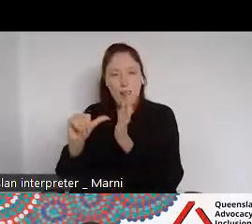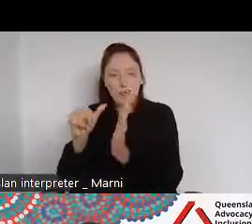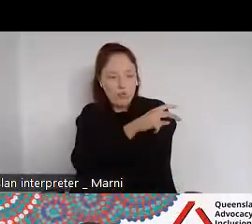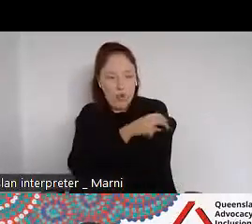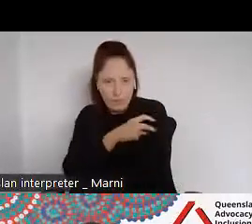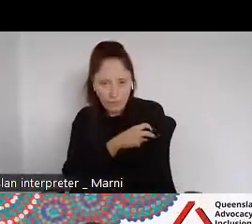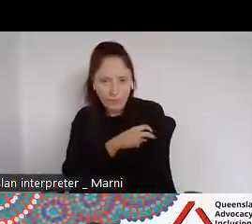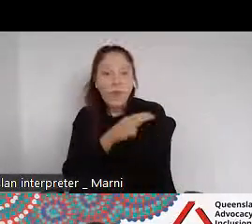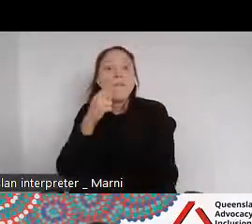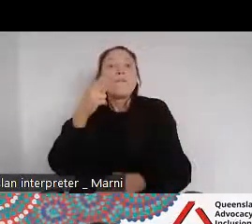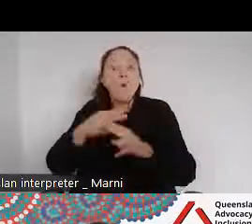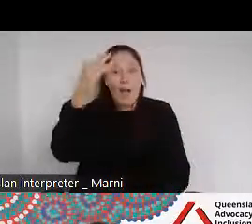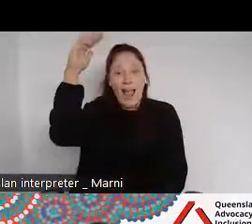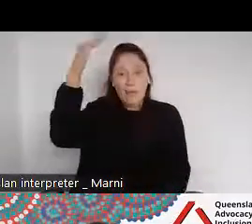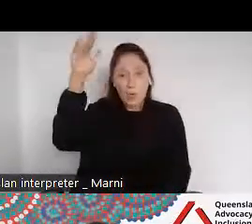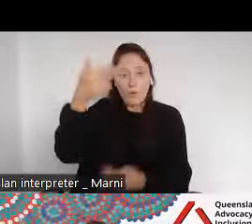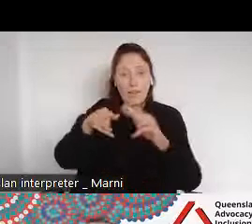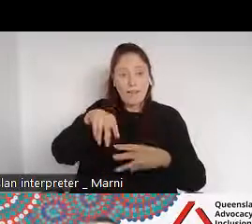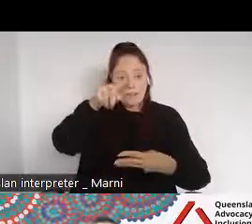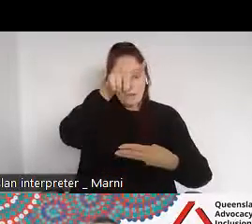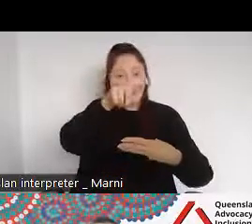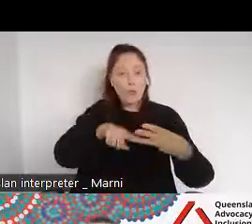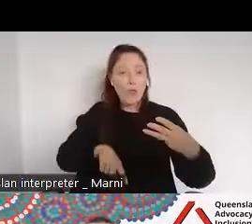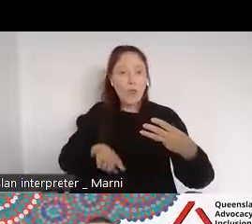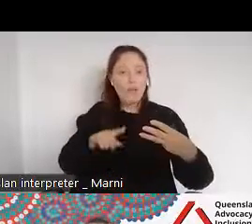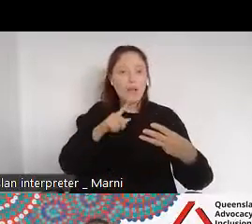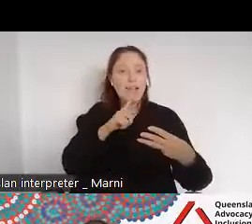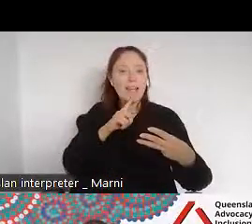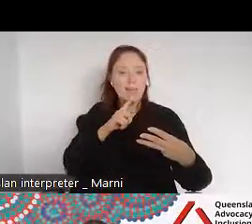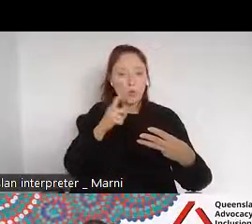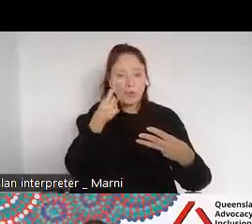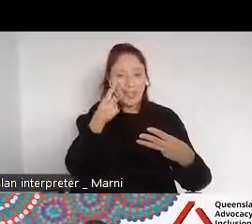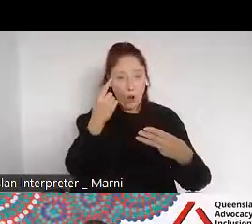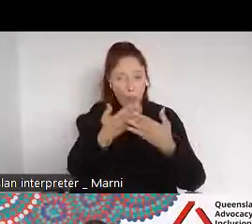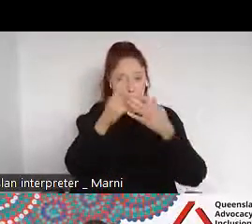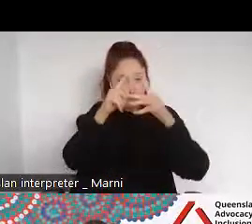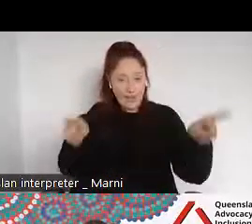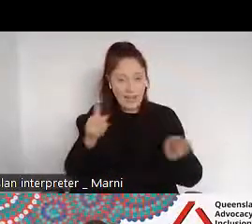if it is satisfied that the three criteria that I have summarised on the screen are satisfied.